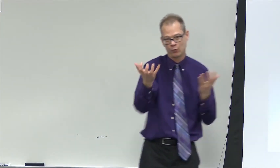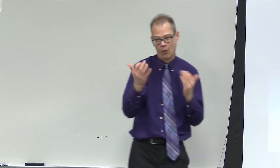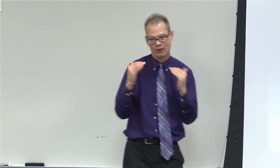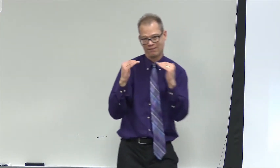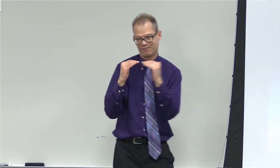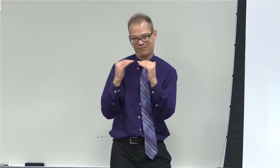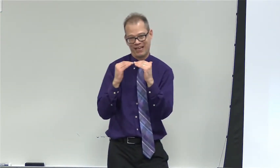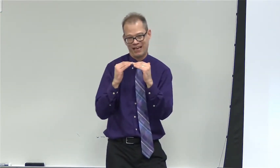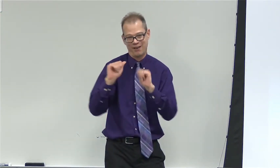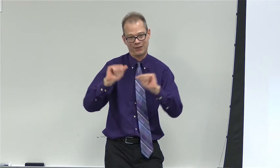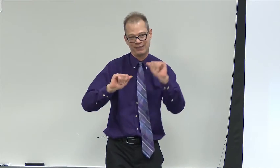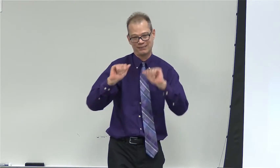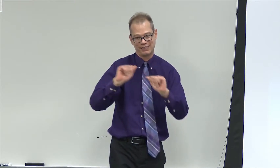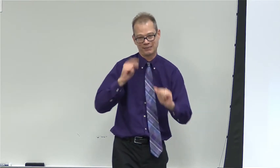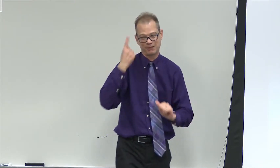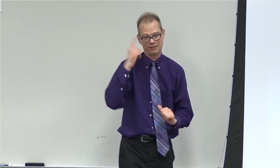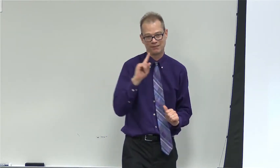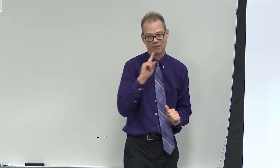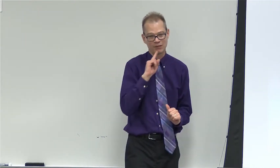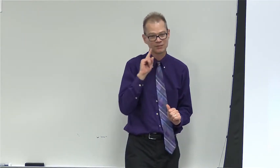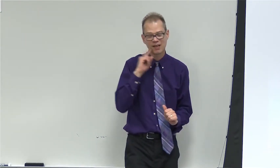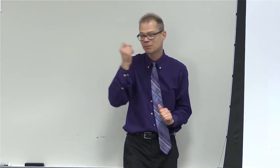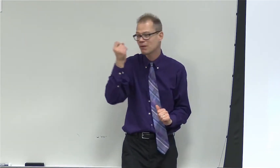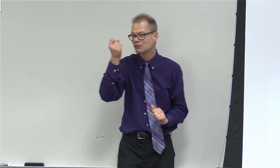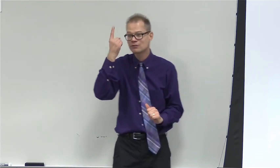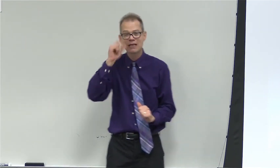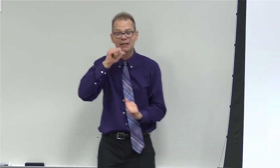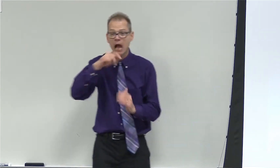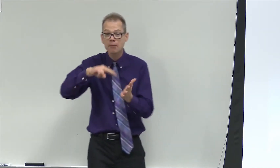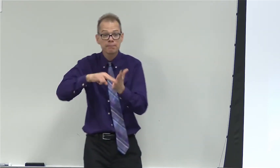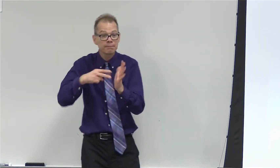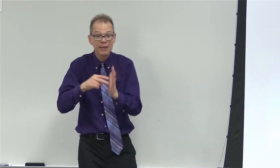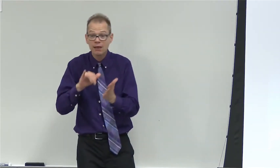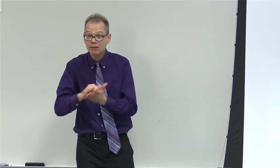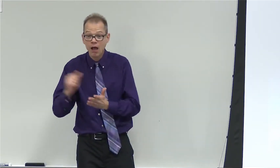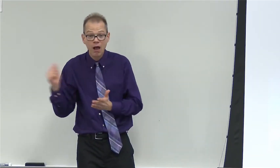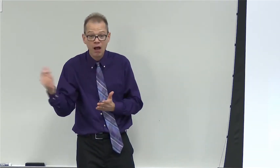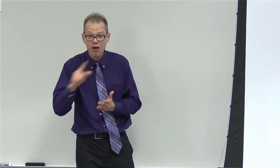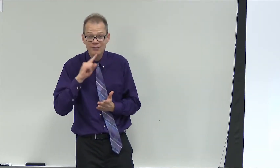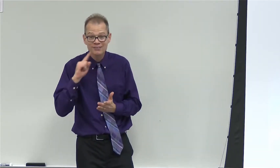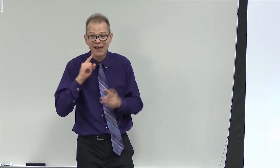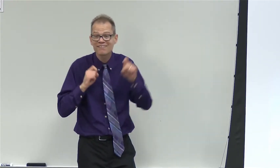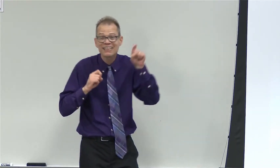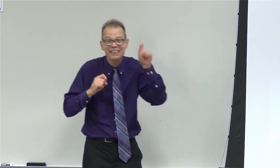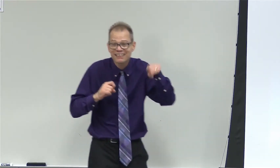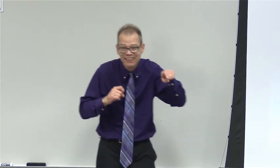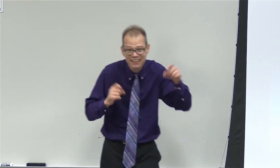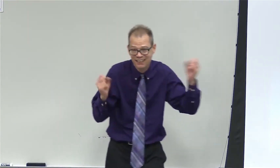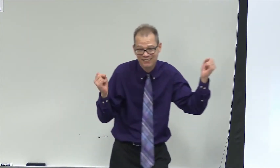You have to provide a signed survey for equivalence.